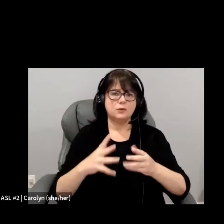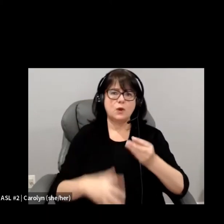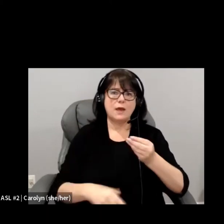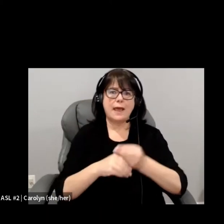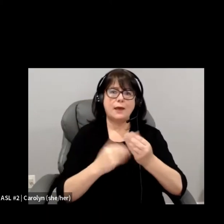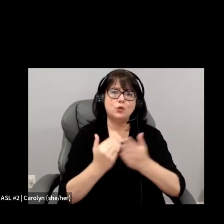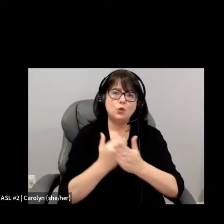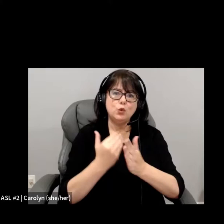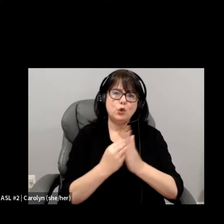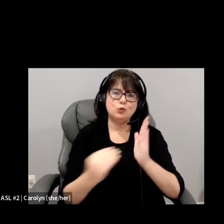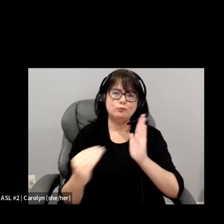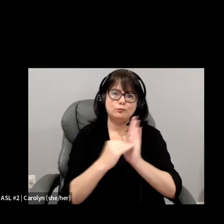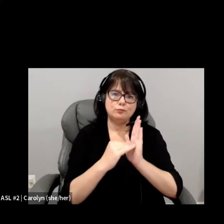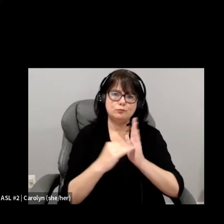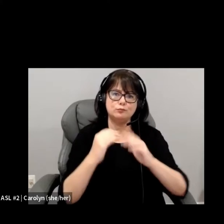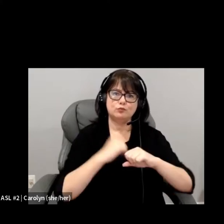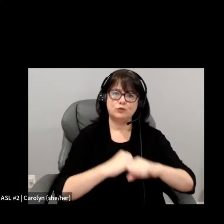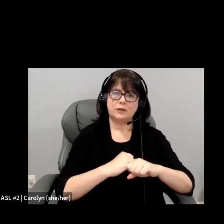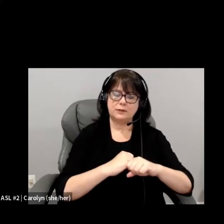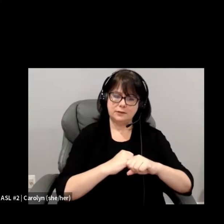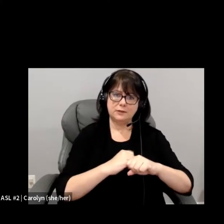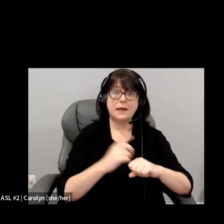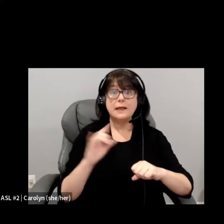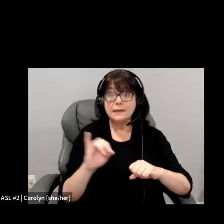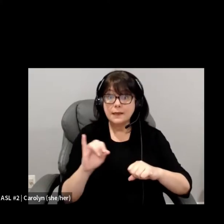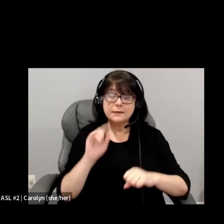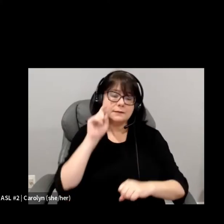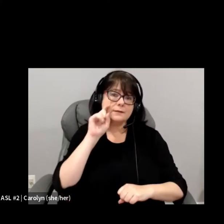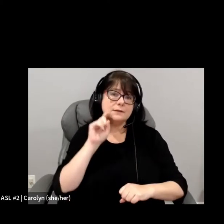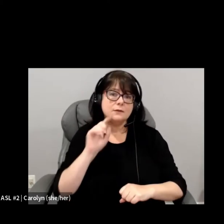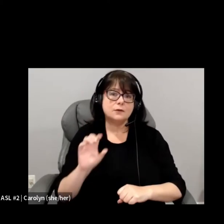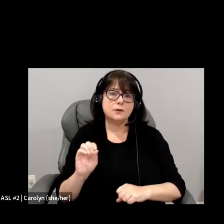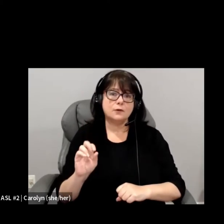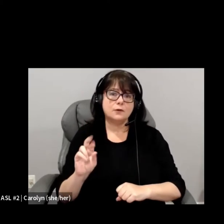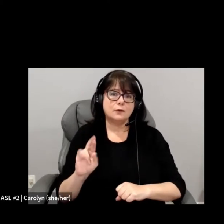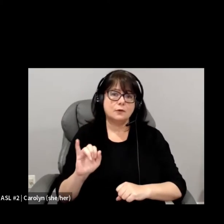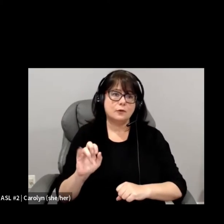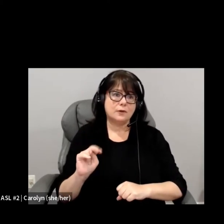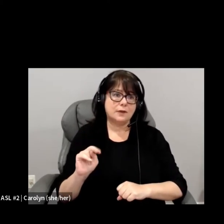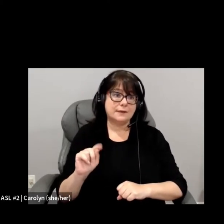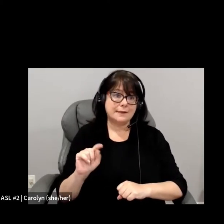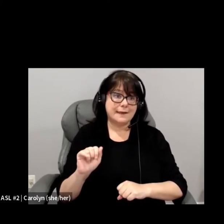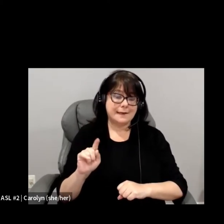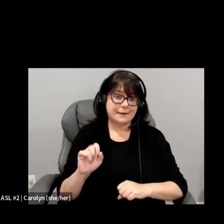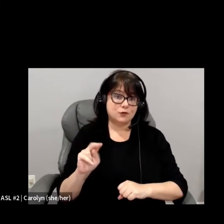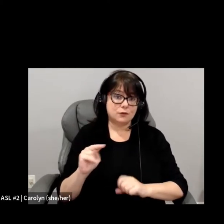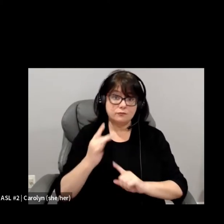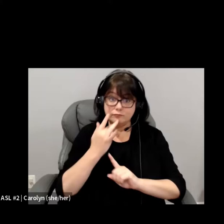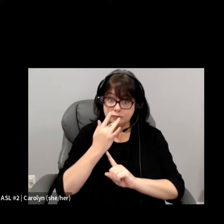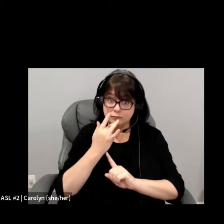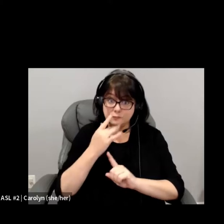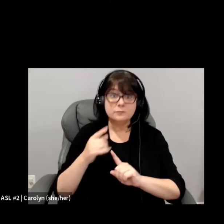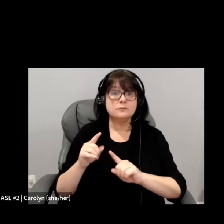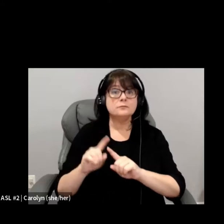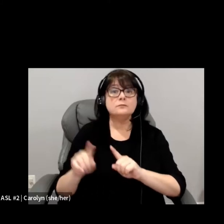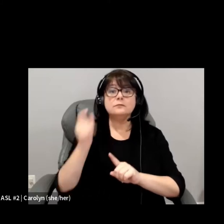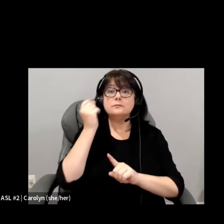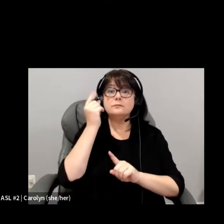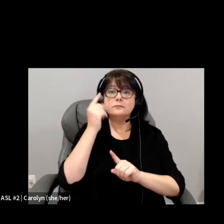THE PARTY IN POWER WAS LEANING TOWARDS HANDICAP BEING ADDRESSED IN A SEPARATE LEGISLATION